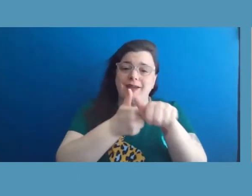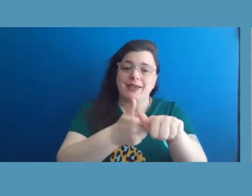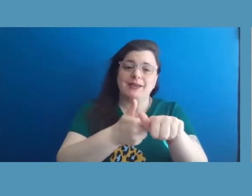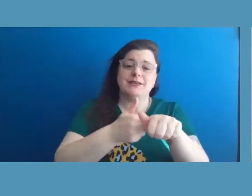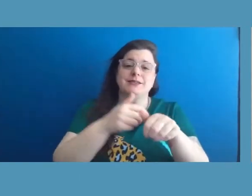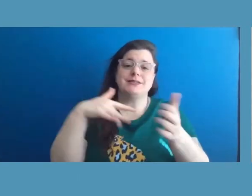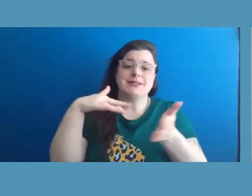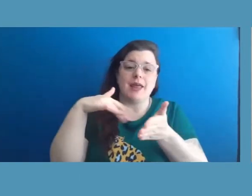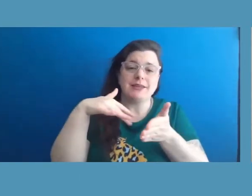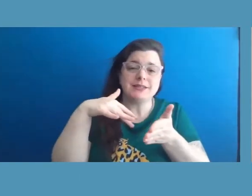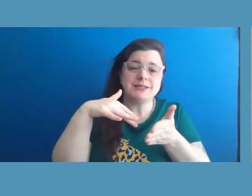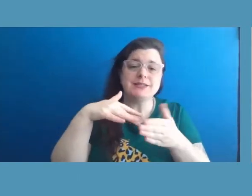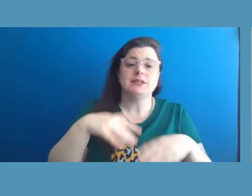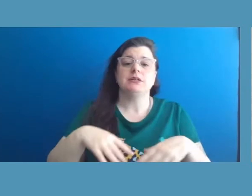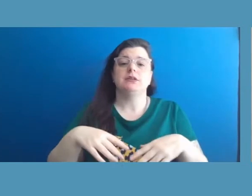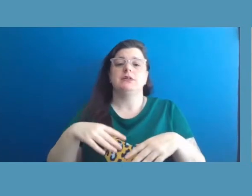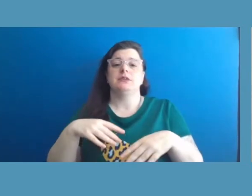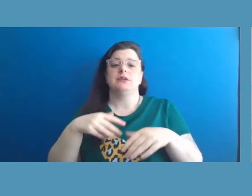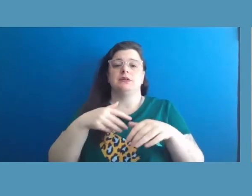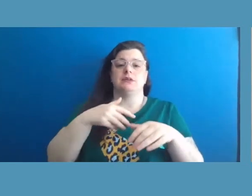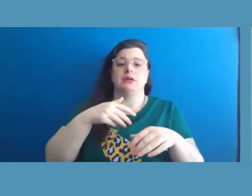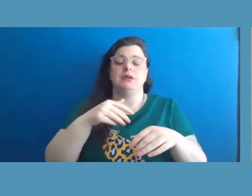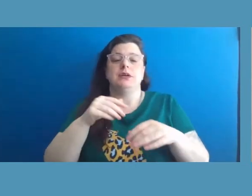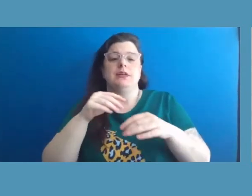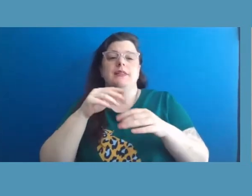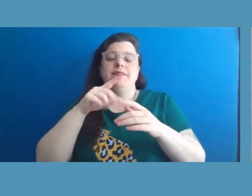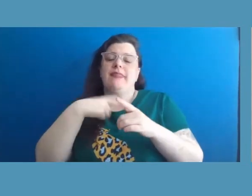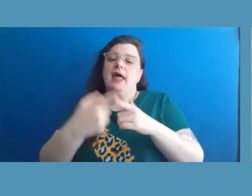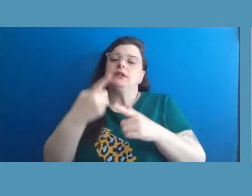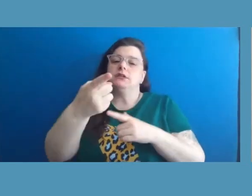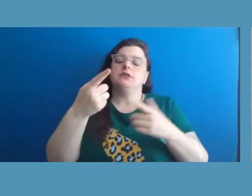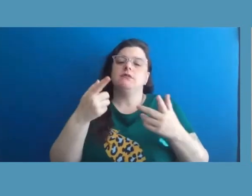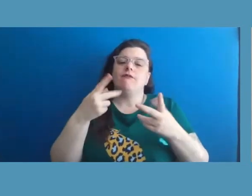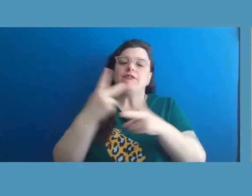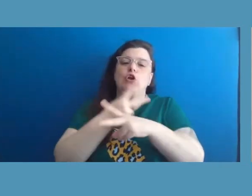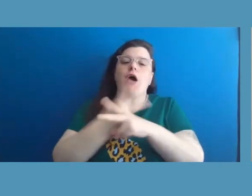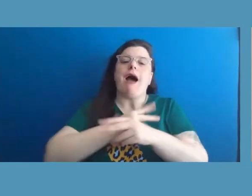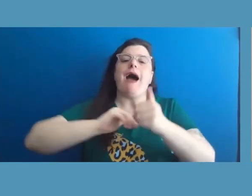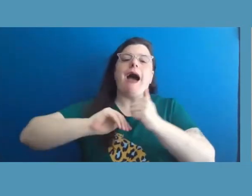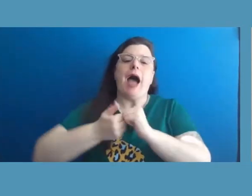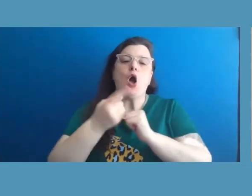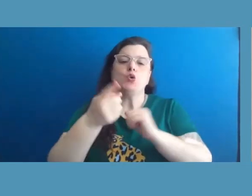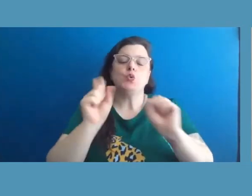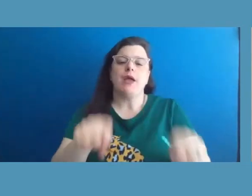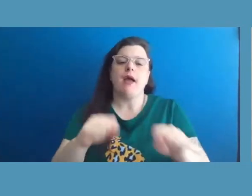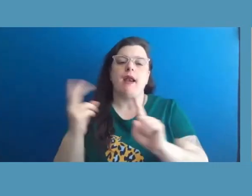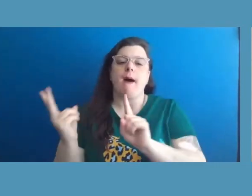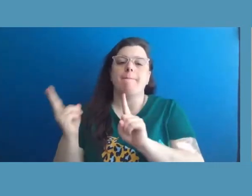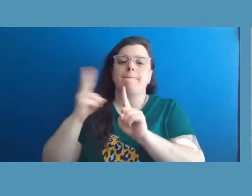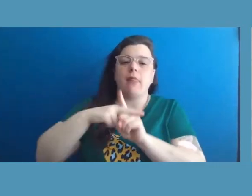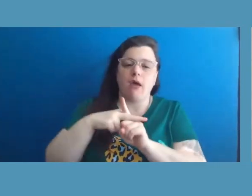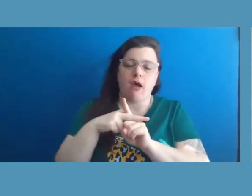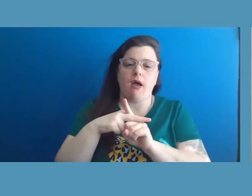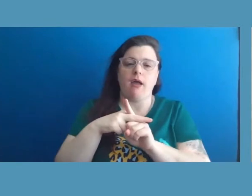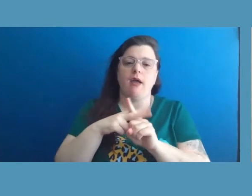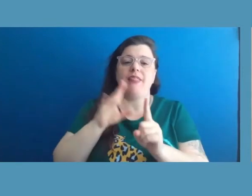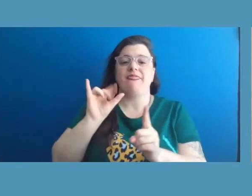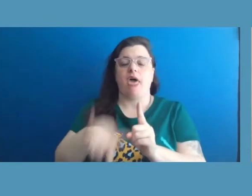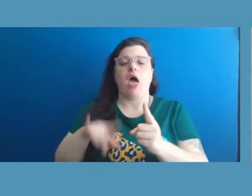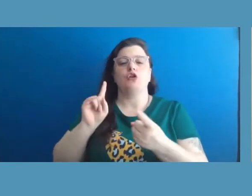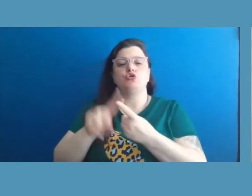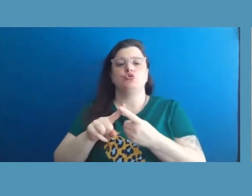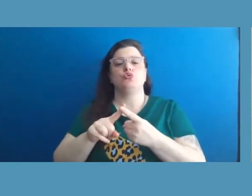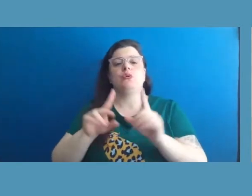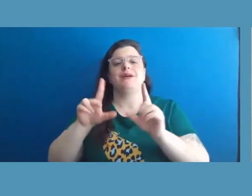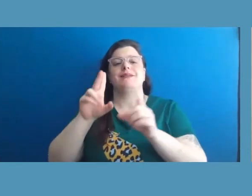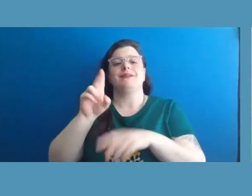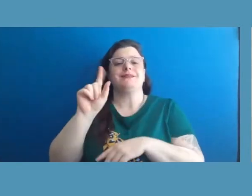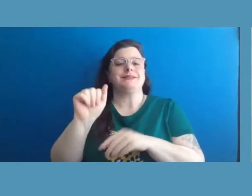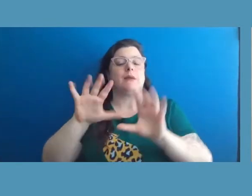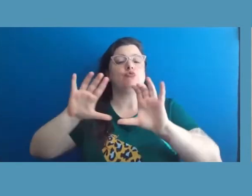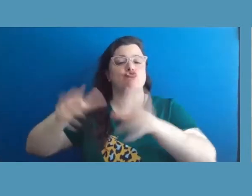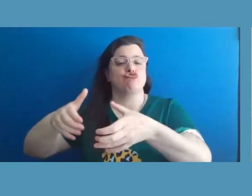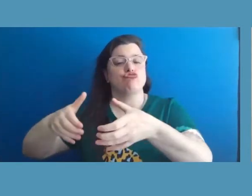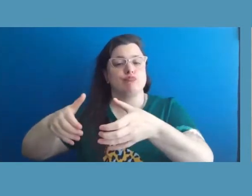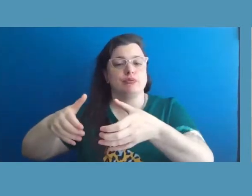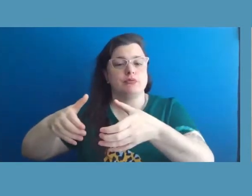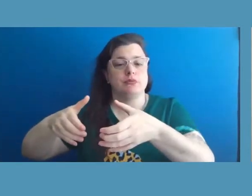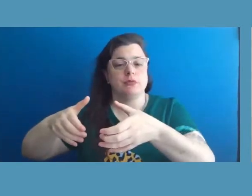doing time in studies -- then you want to figure out how you can apply that specifically